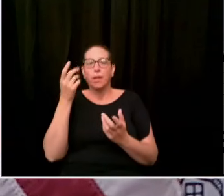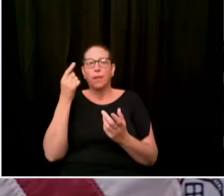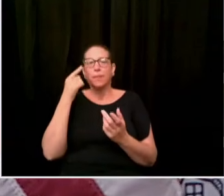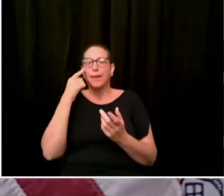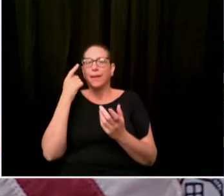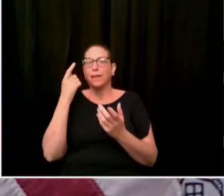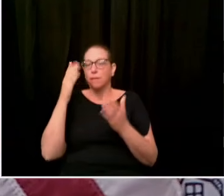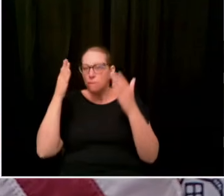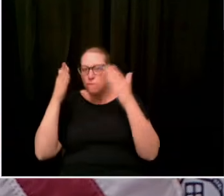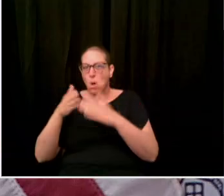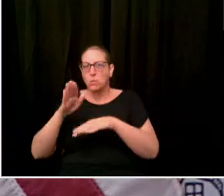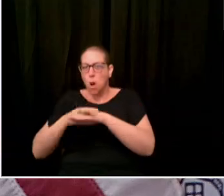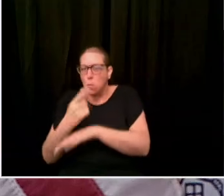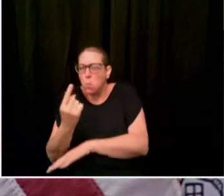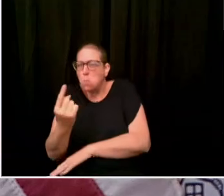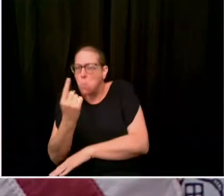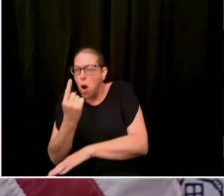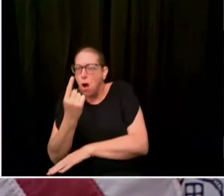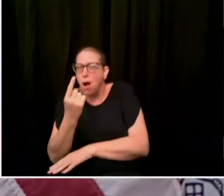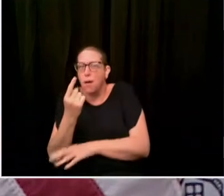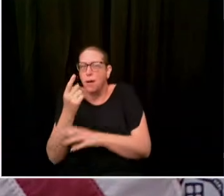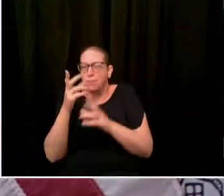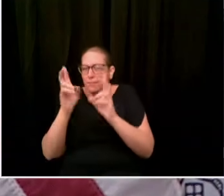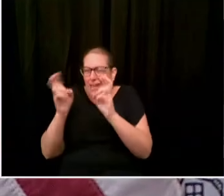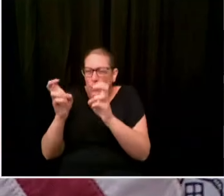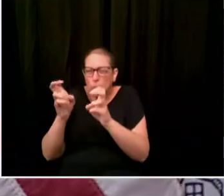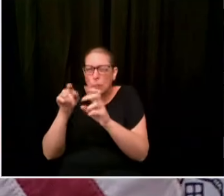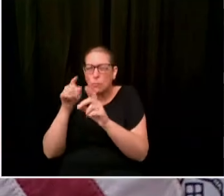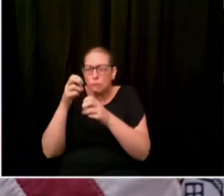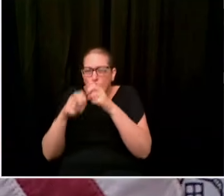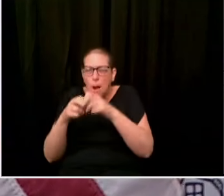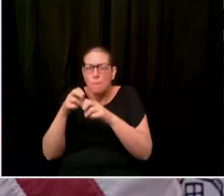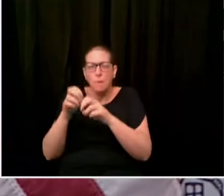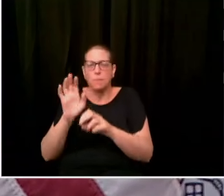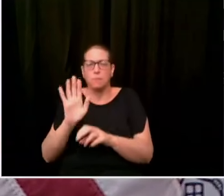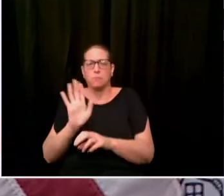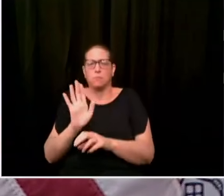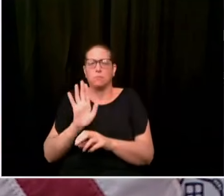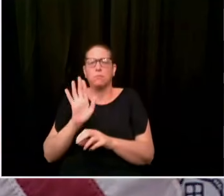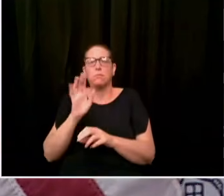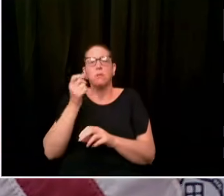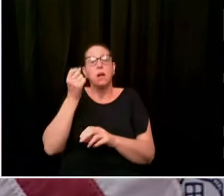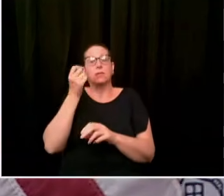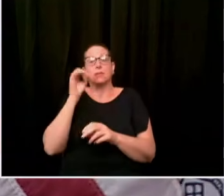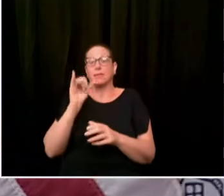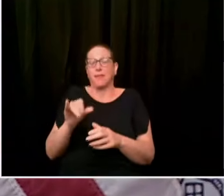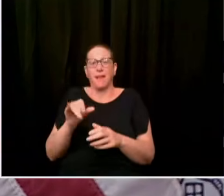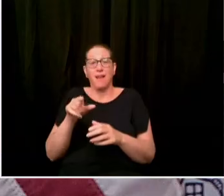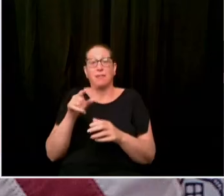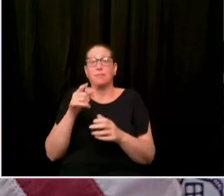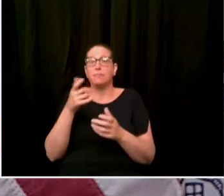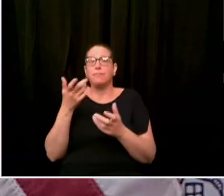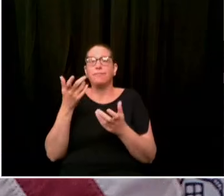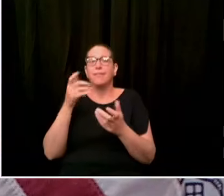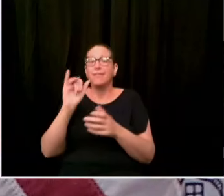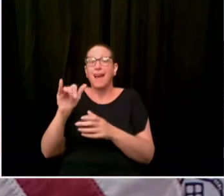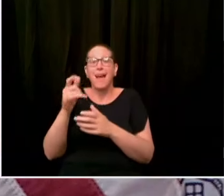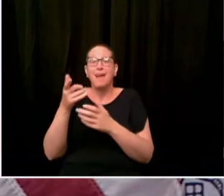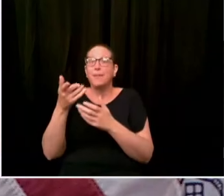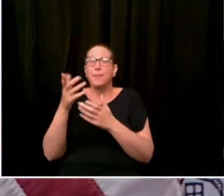HAPPENS AT A PREFERENCE TO THE OVERALL WORK OF OUR AGENCIES. THE WORK OF ALL OF OUR AGENCIES CONTINUES EVERY DAY.